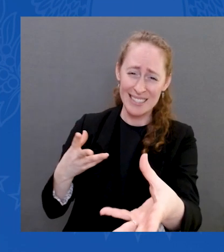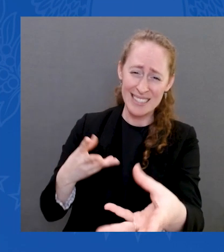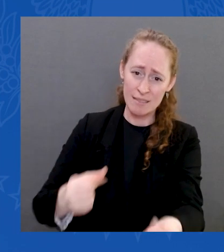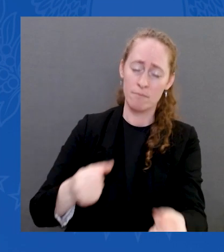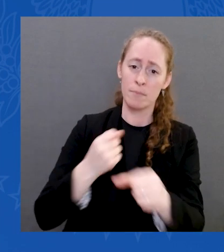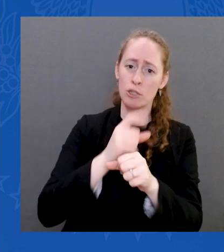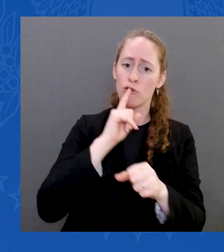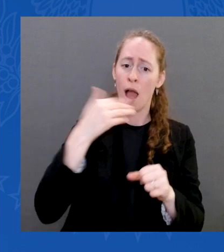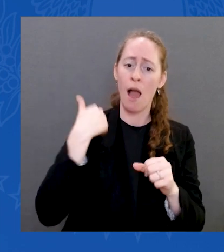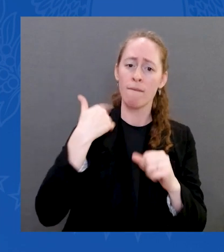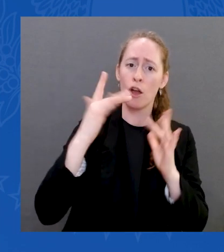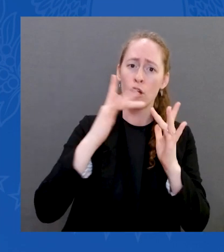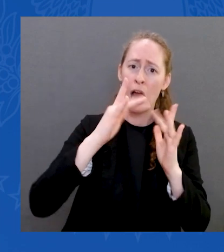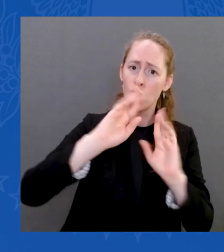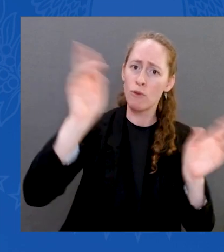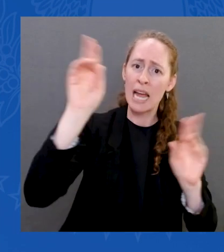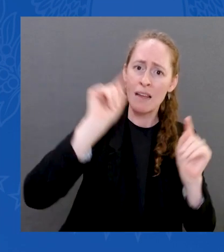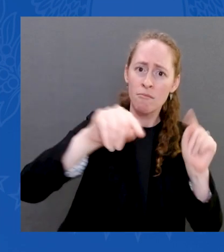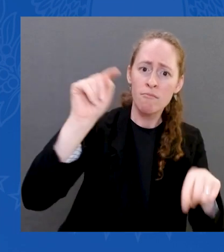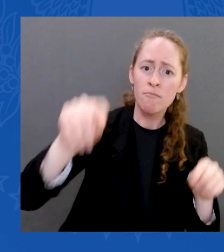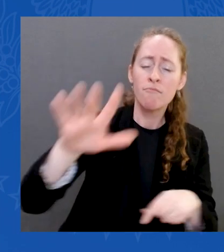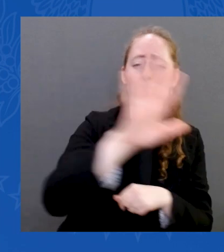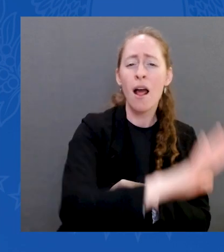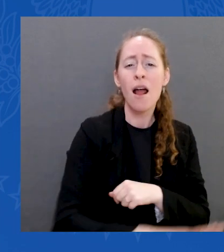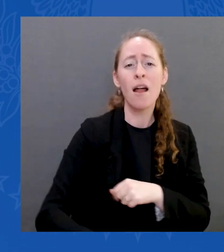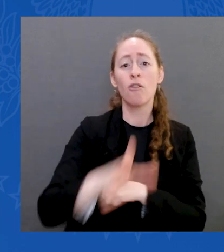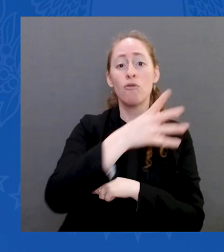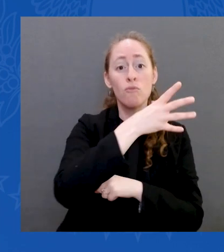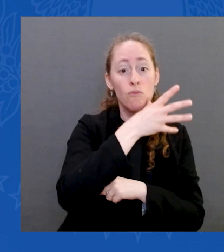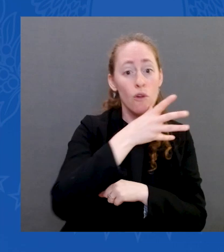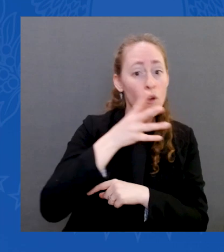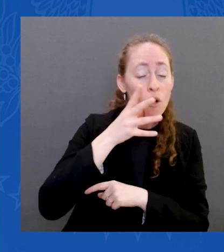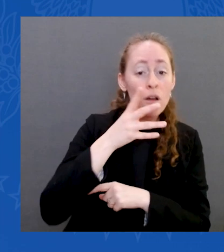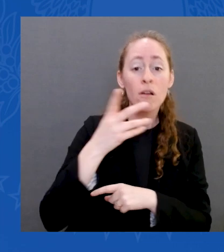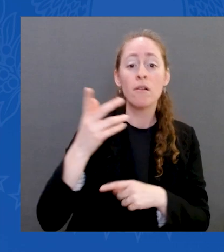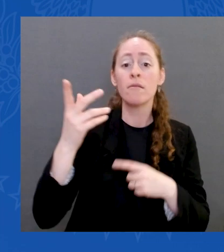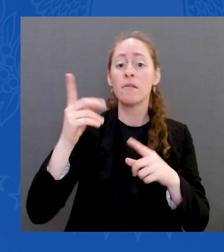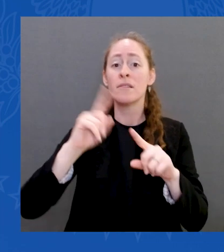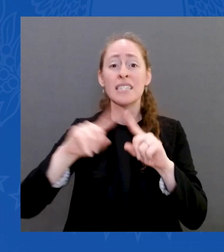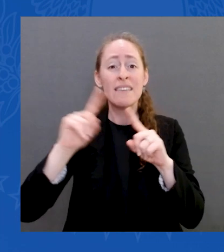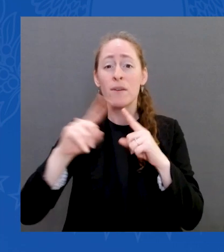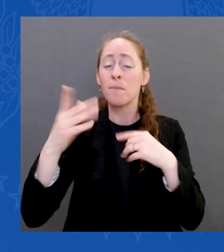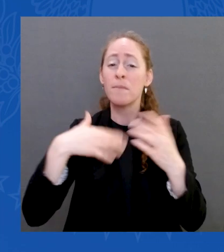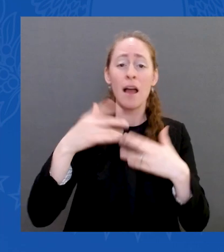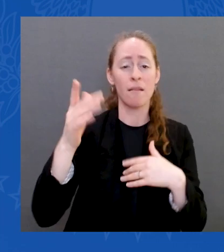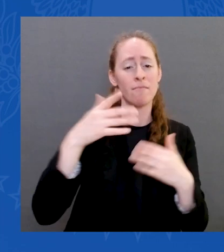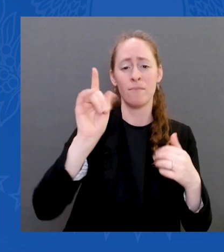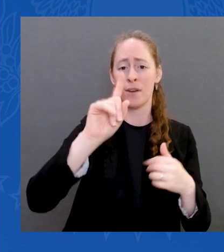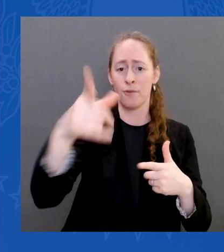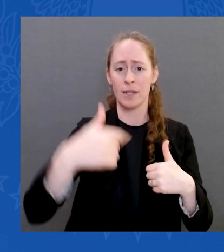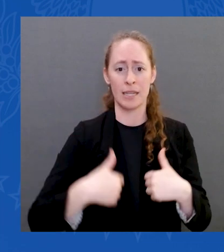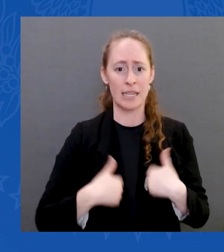suburban America -- throughout every single school system in America. That's part of the whole legislation